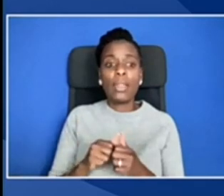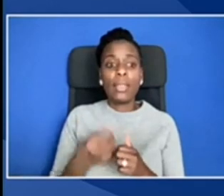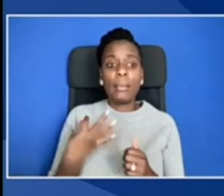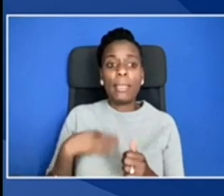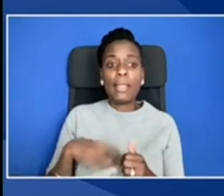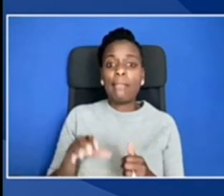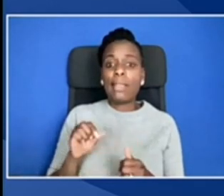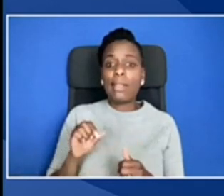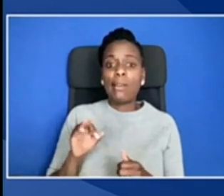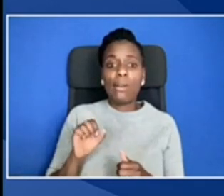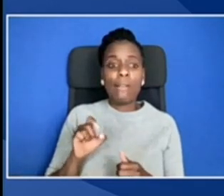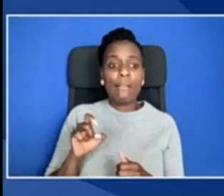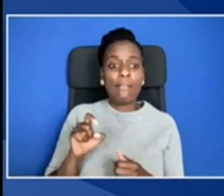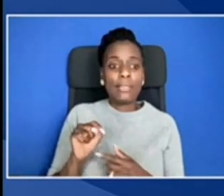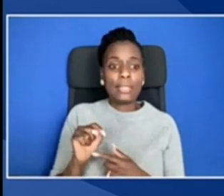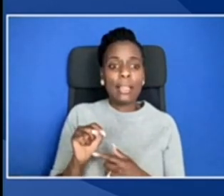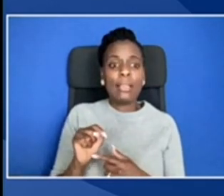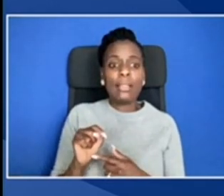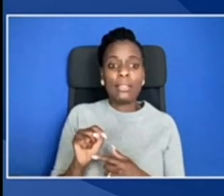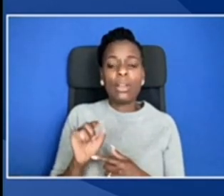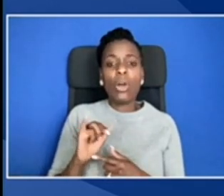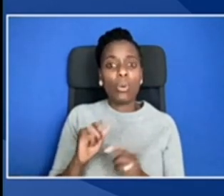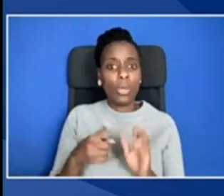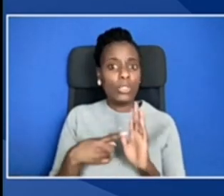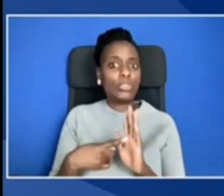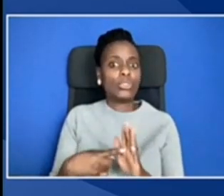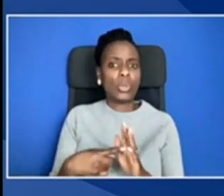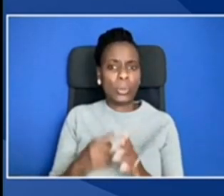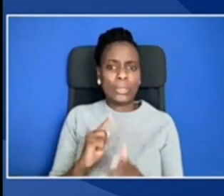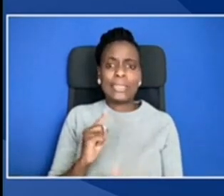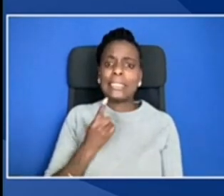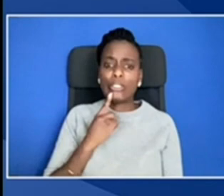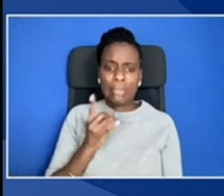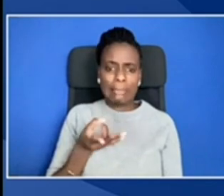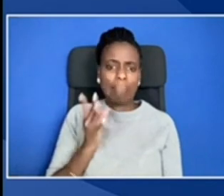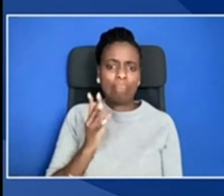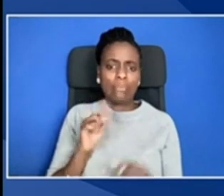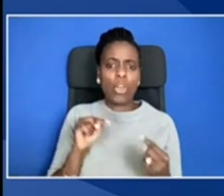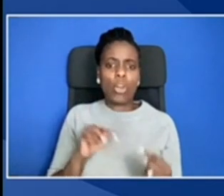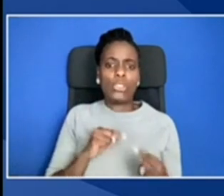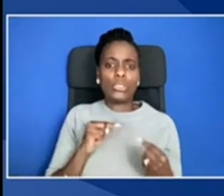indicative of pretty serious hardship. Thank you, Lane. Kyra.